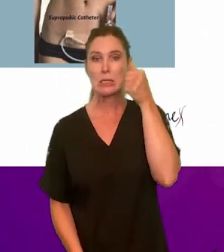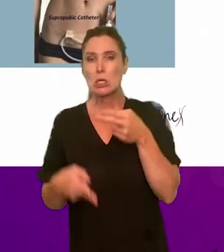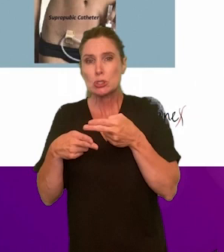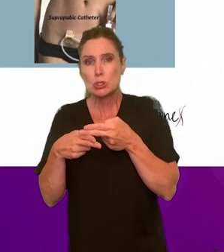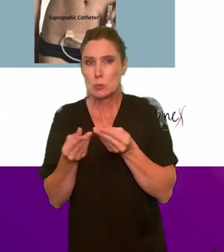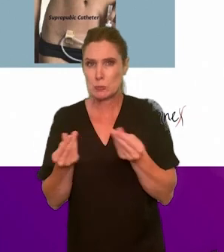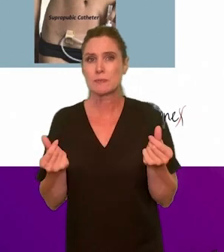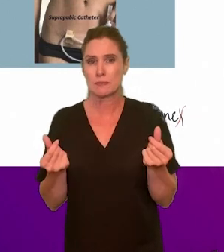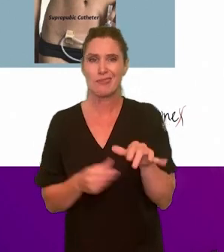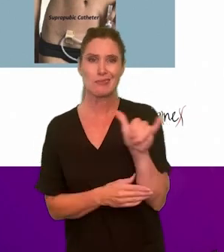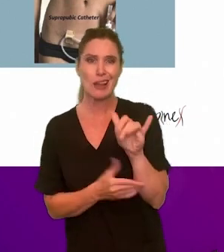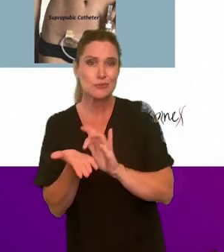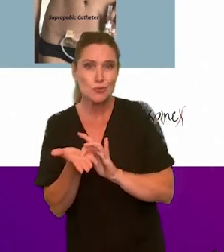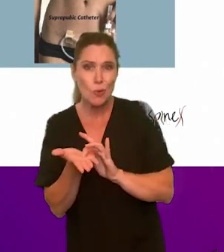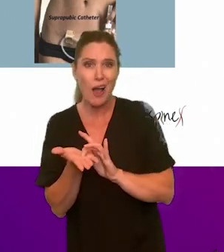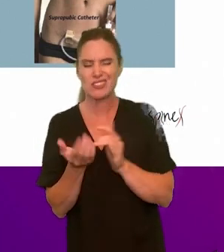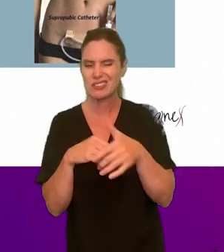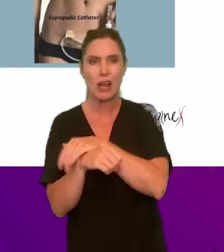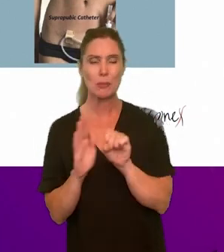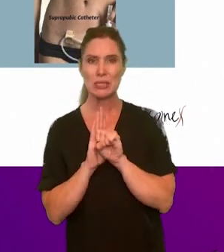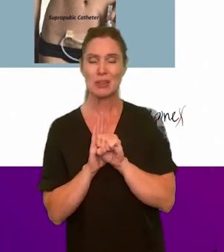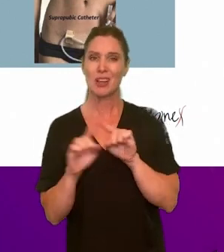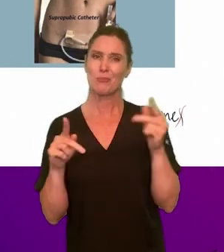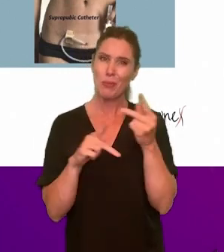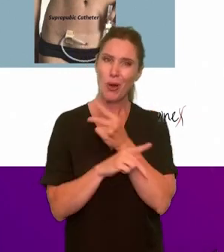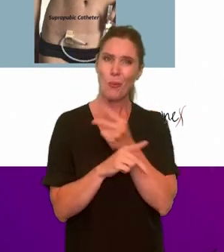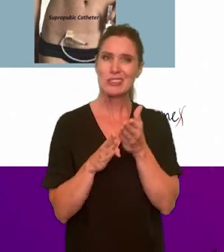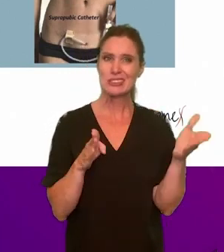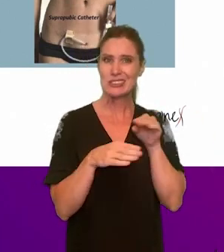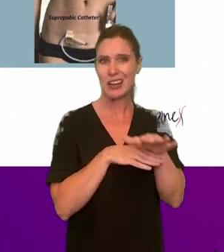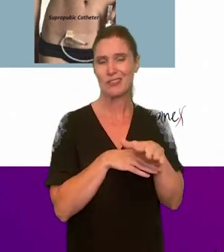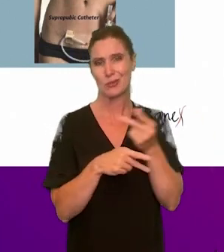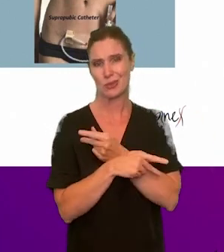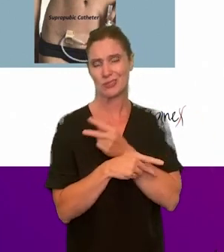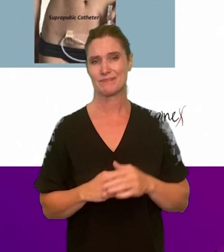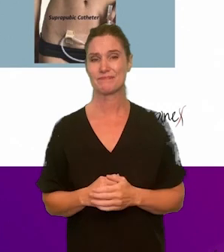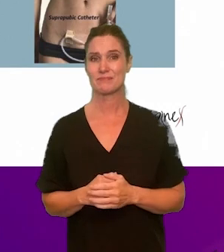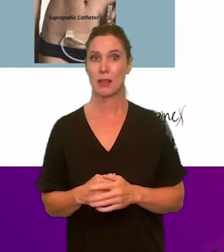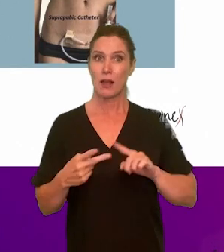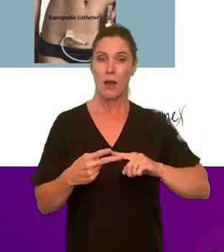like drugs that cover up symptoms but have unmanageable side effects. And at worst, they're invasive treatments,